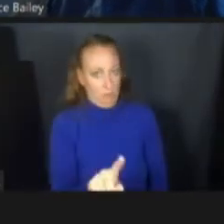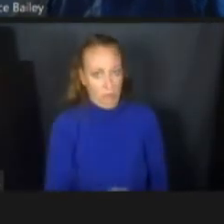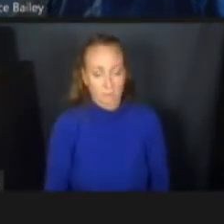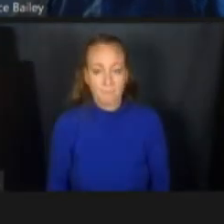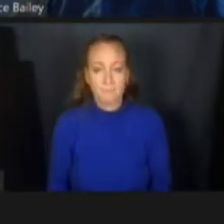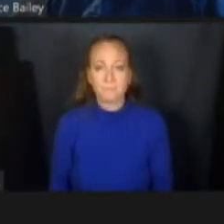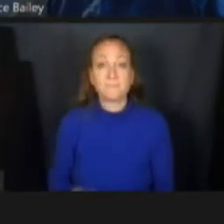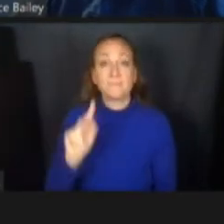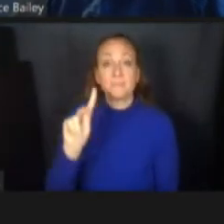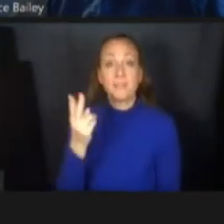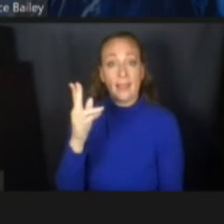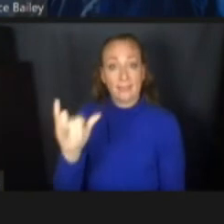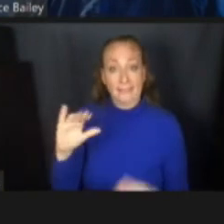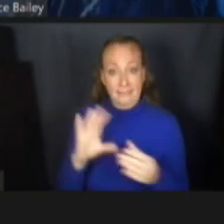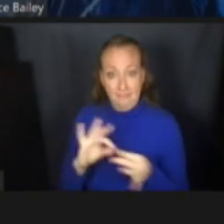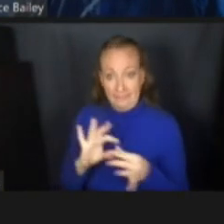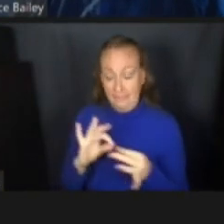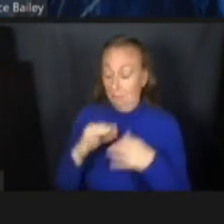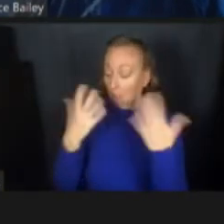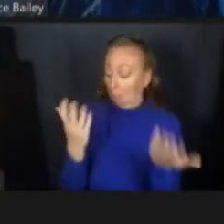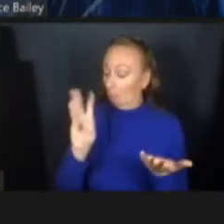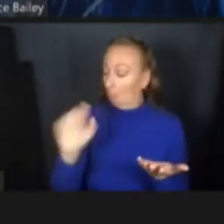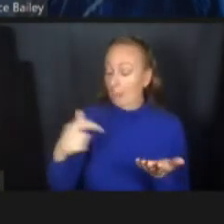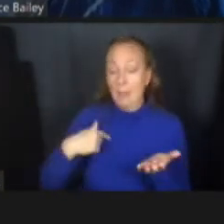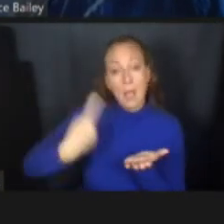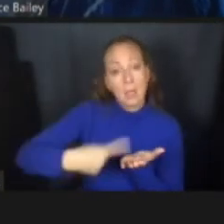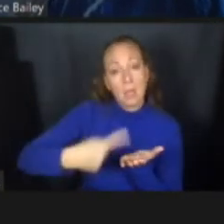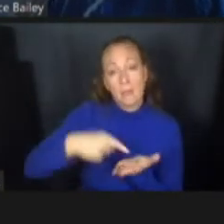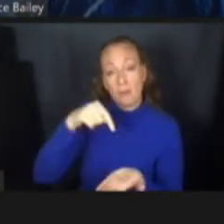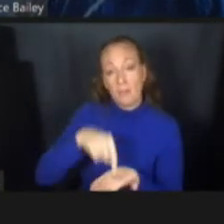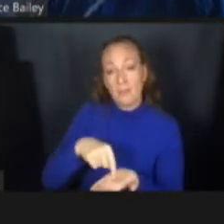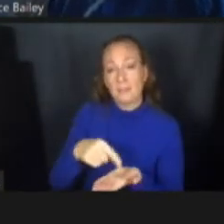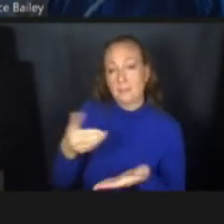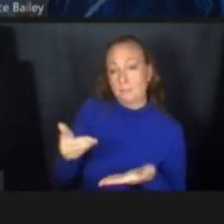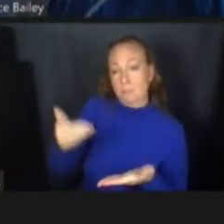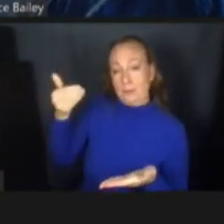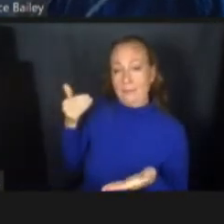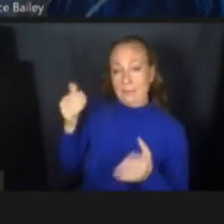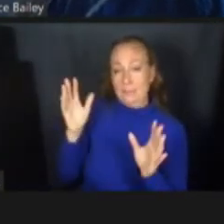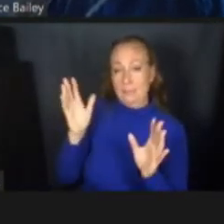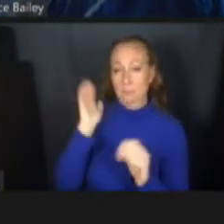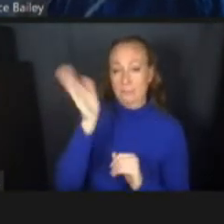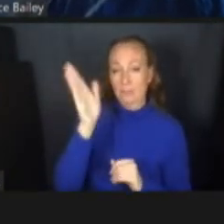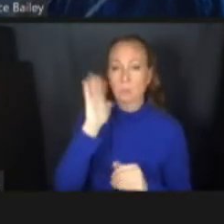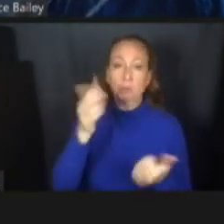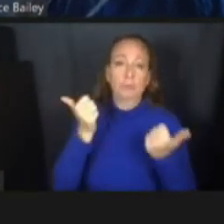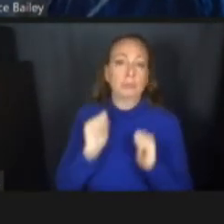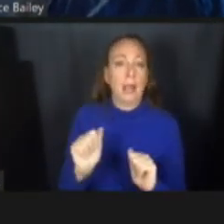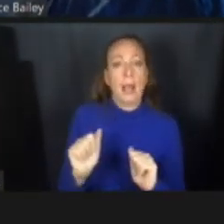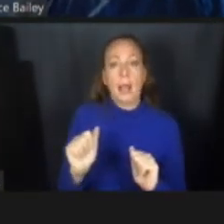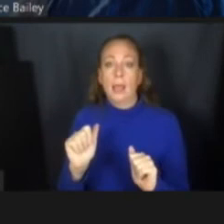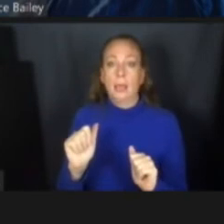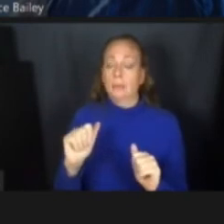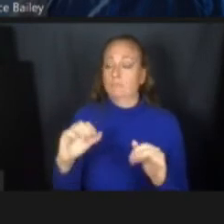Well, this is Kathy. I covered this a bit in a previous presentation, so I'll try to just kick off our response.